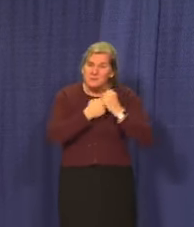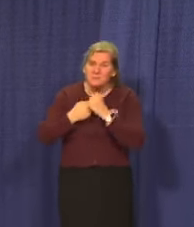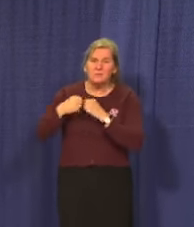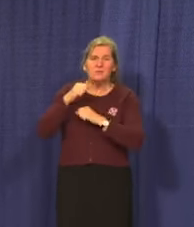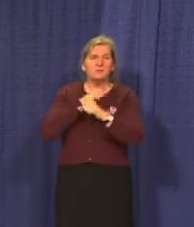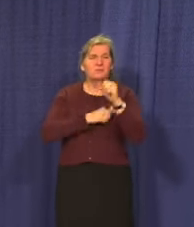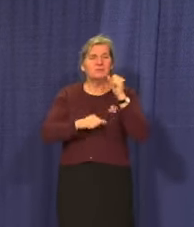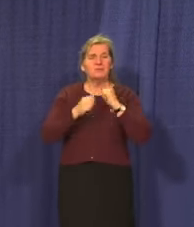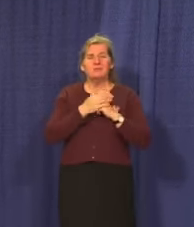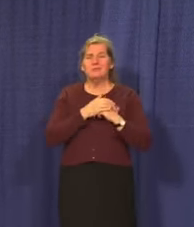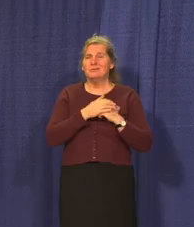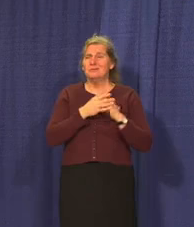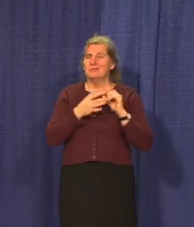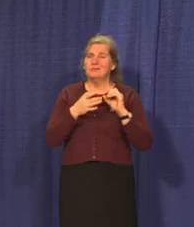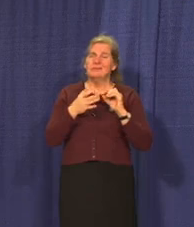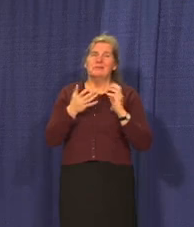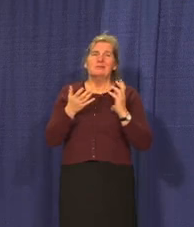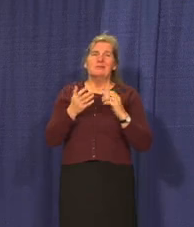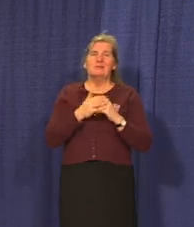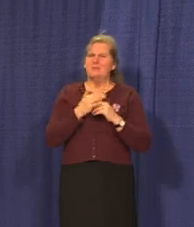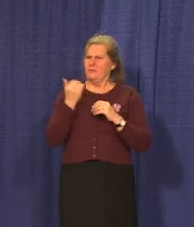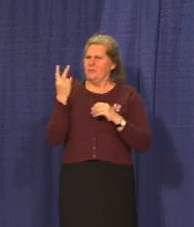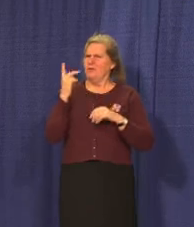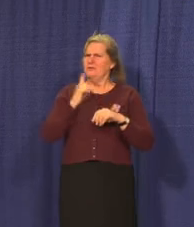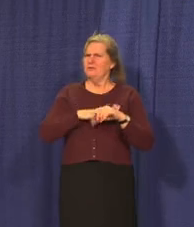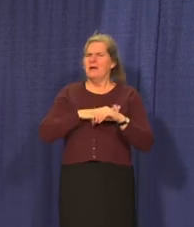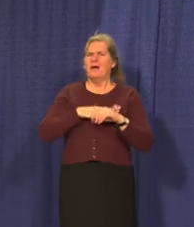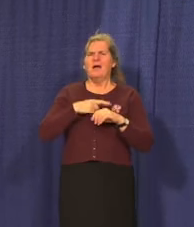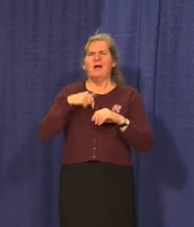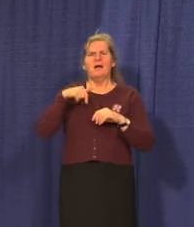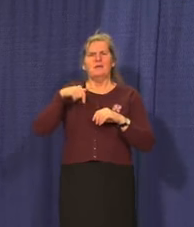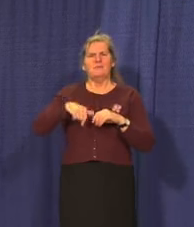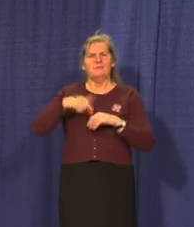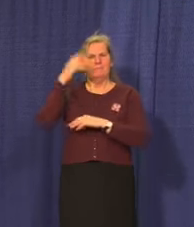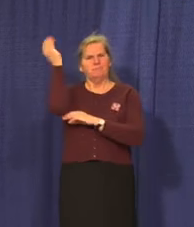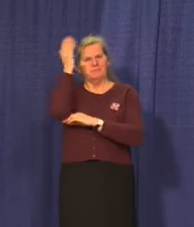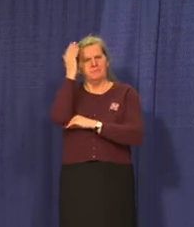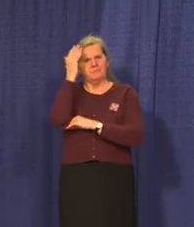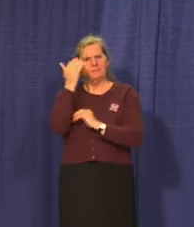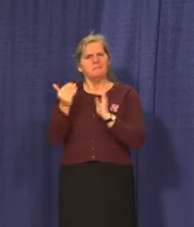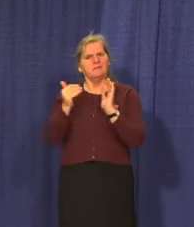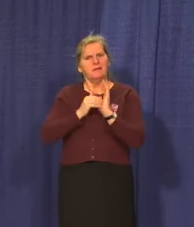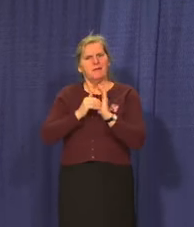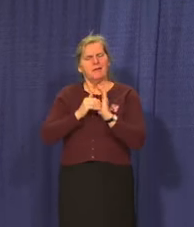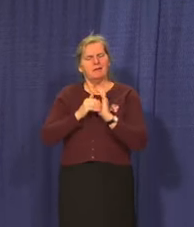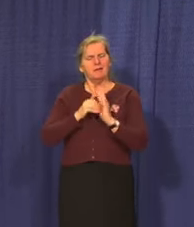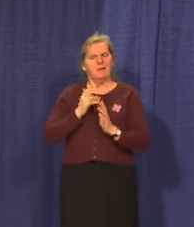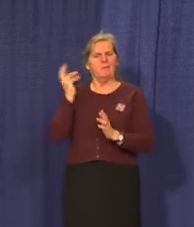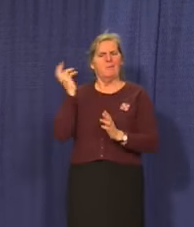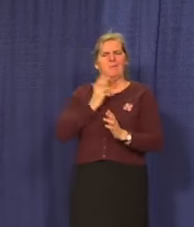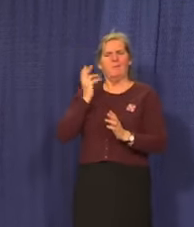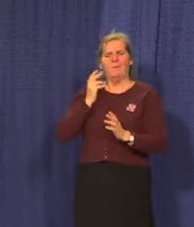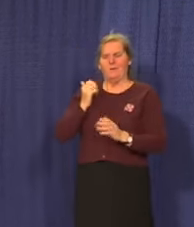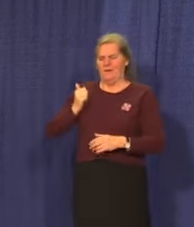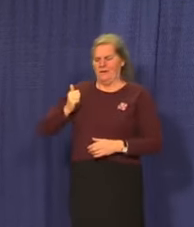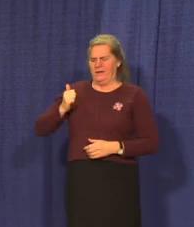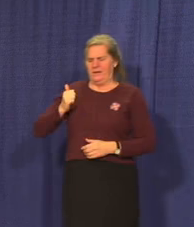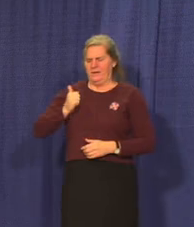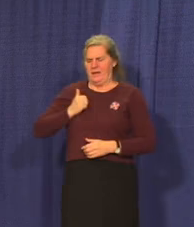WE HAVE SAID THIS A FEW TIMES ON THESE CALLS, JUST HOW AMAZING THE CANADIAN SPIRIT IS ON DAYS NATIONAL CALLS. WHETHER WITH A CHIEF MEDICAL